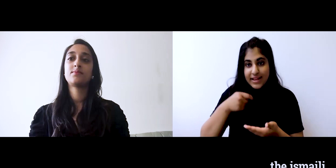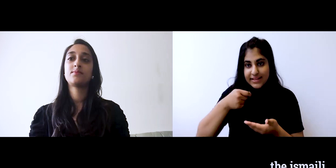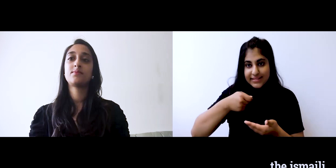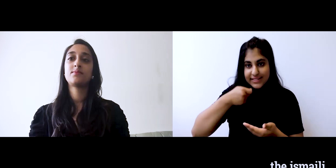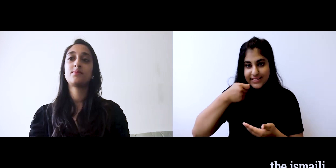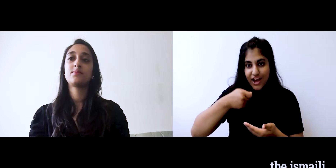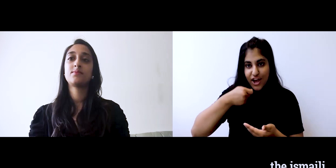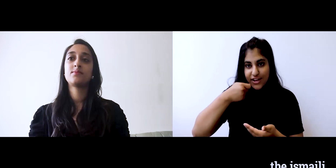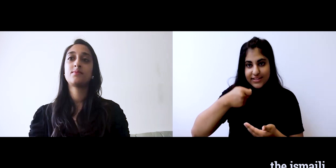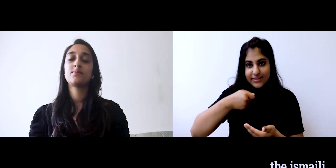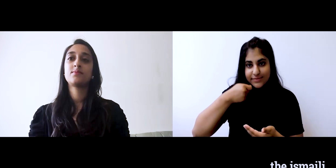Dessert